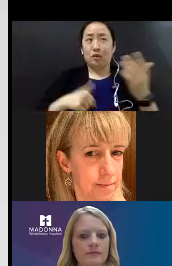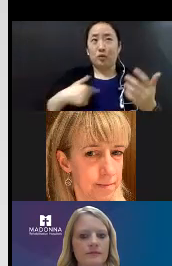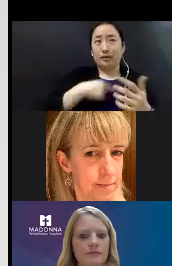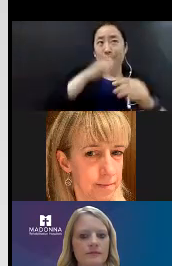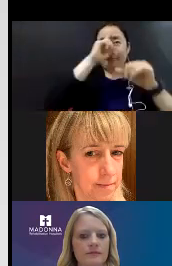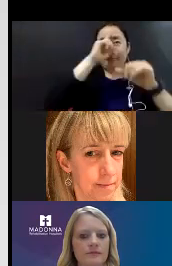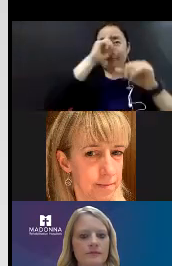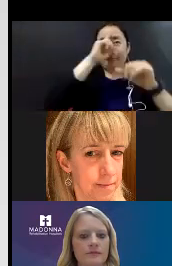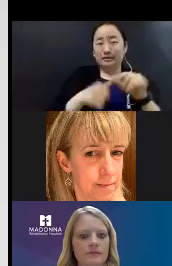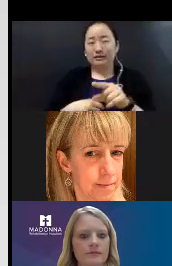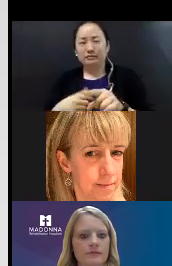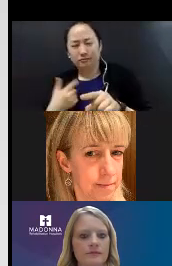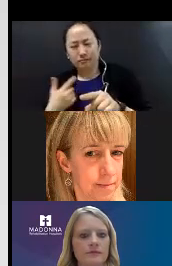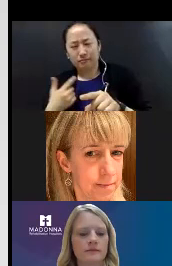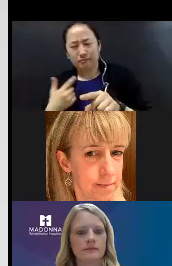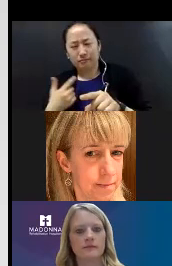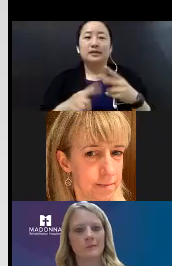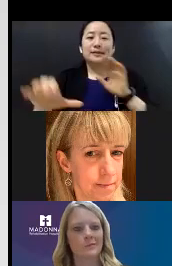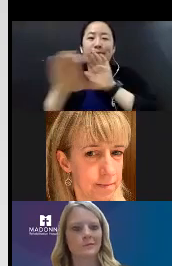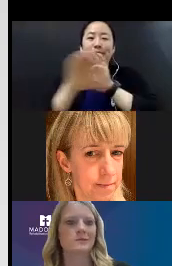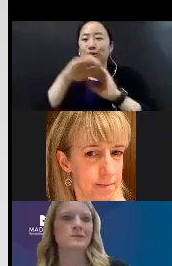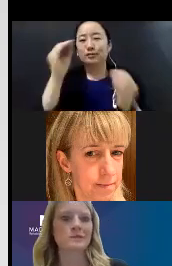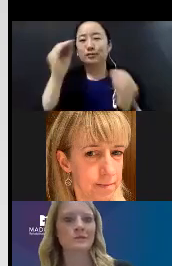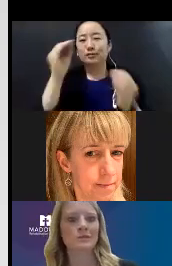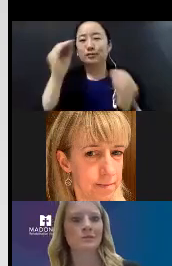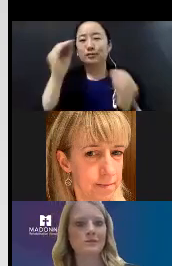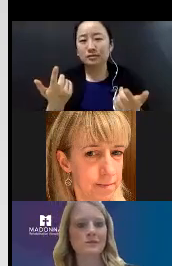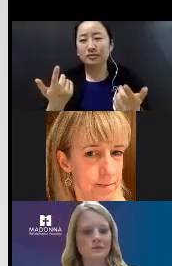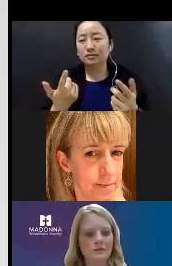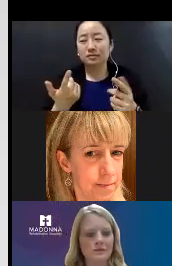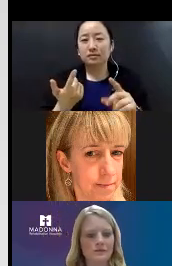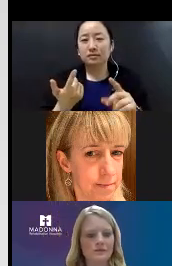THERE COULD BE NO PICTURES PROVIDED, WHICH SIGNIFICANTLY LIMITS HOW CUSTOMIZED WE CAN GET WITH